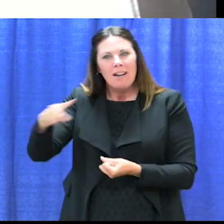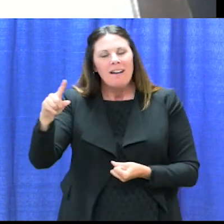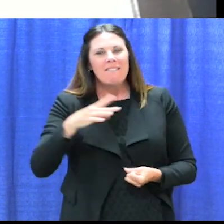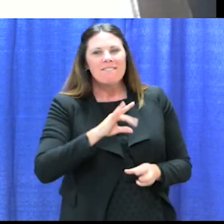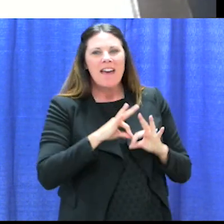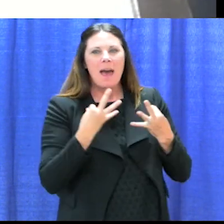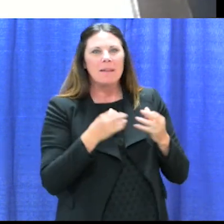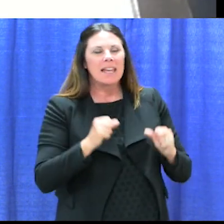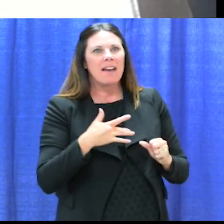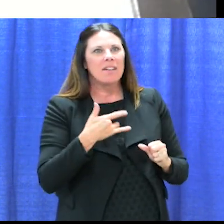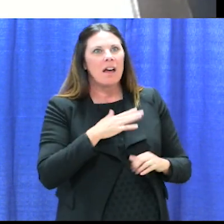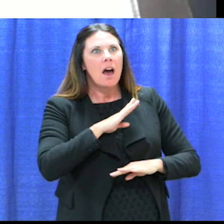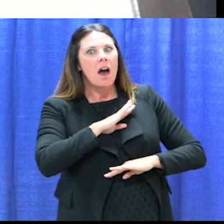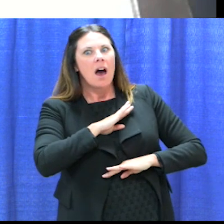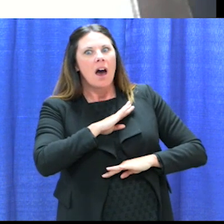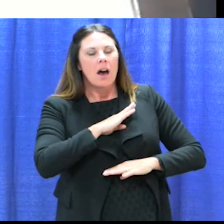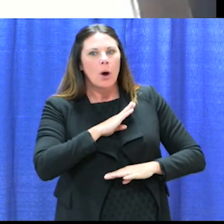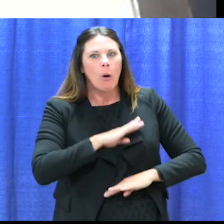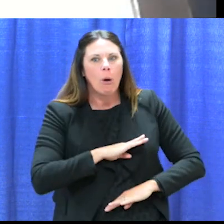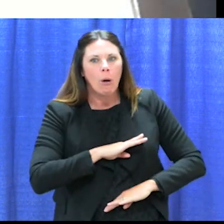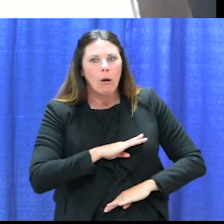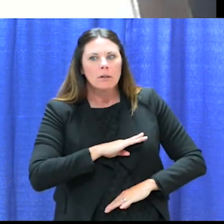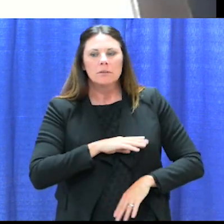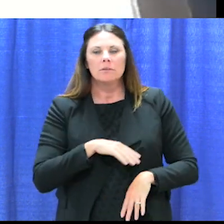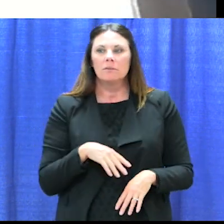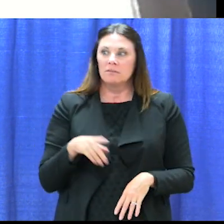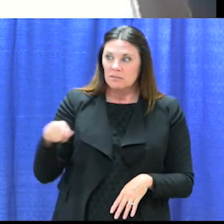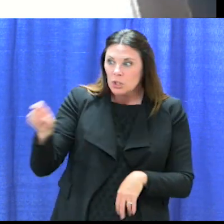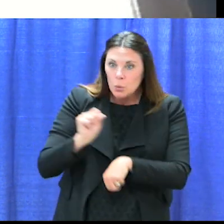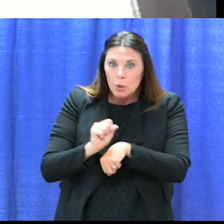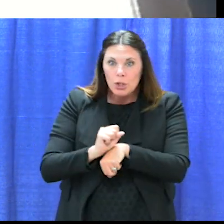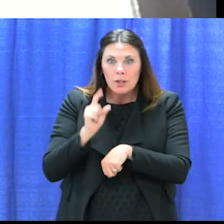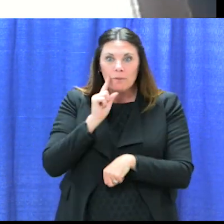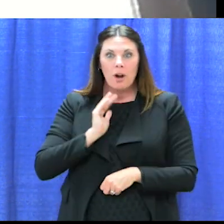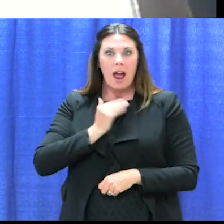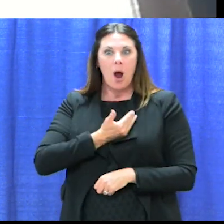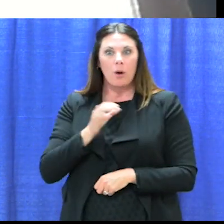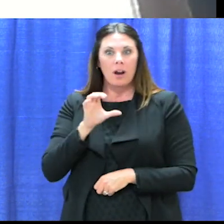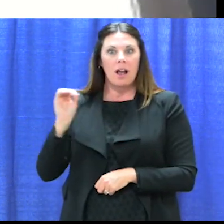know their income at least if they're working for Charter Spectrum is not going to be impacted.